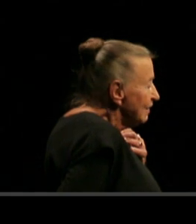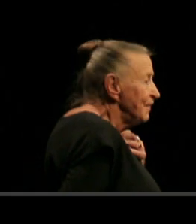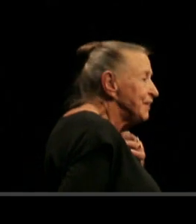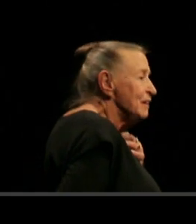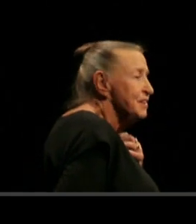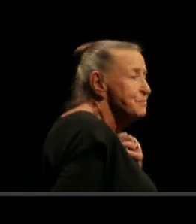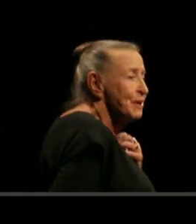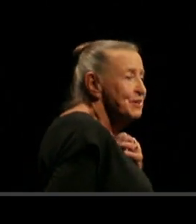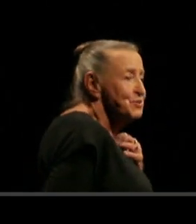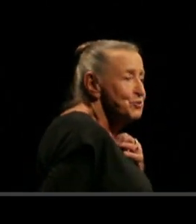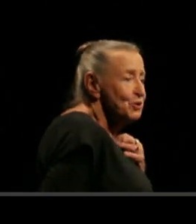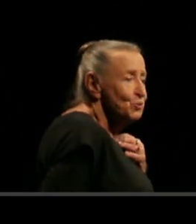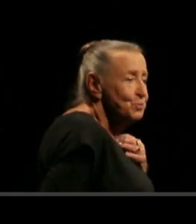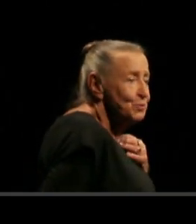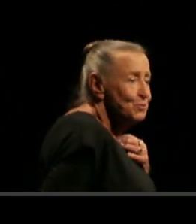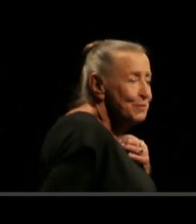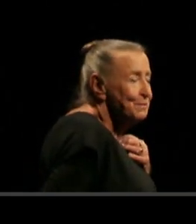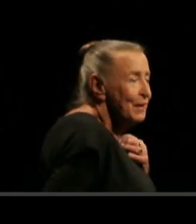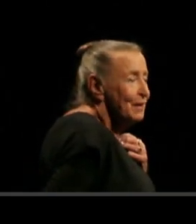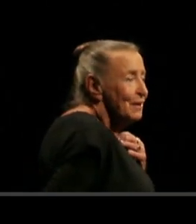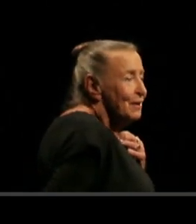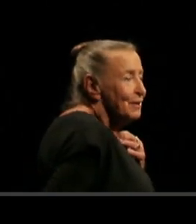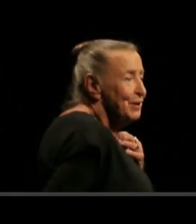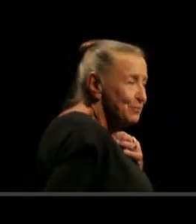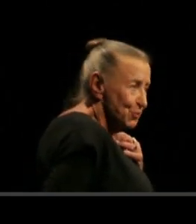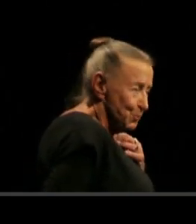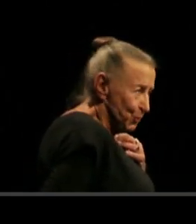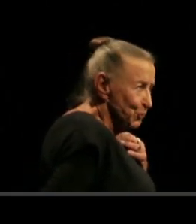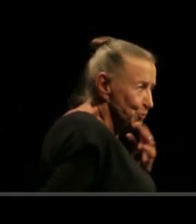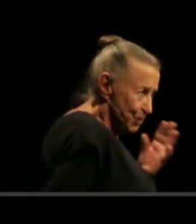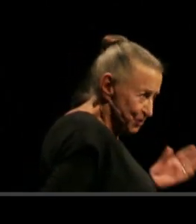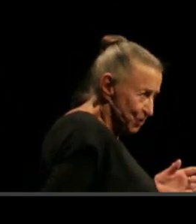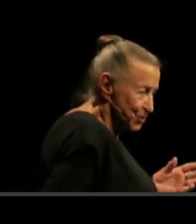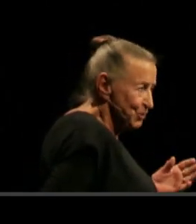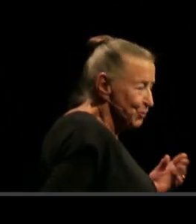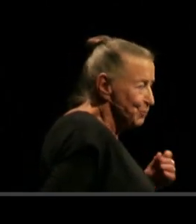Jankiel liked Zosia hugely. He agreed with a brief nod.